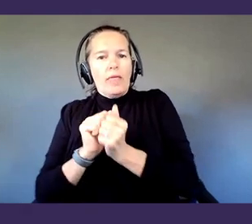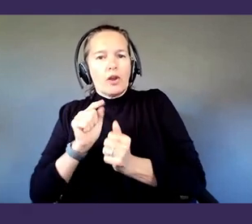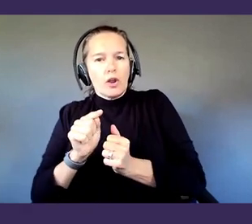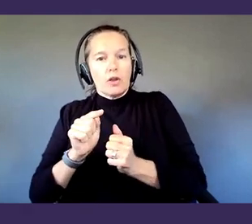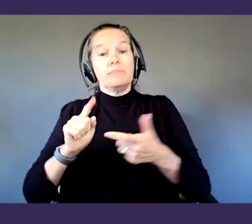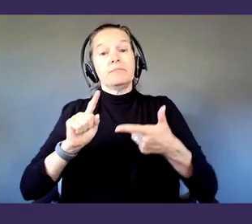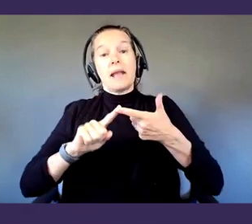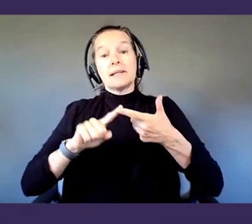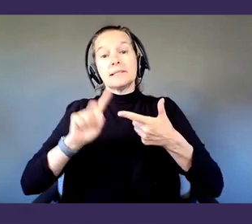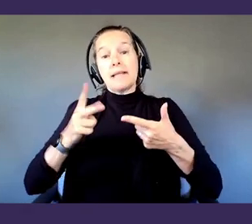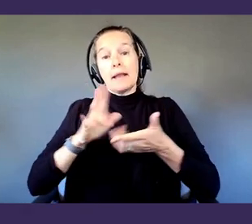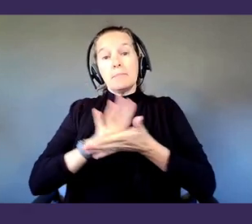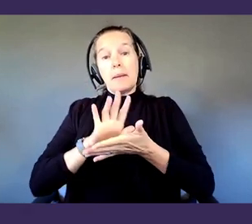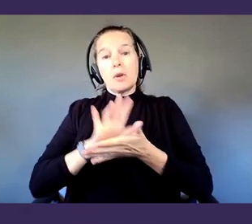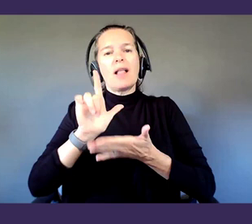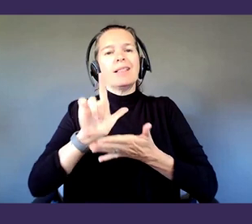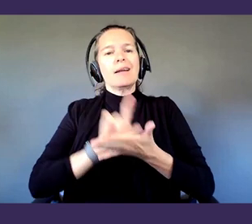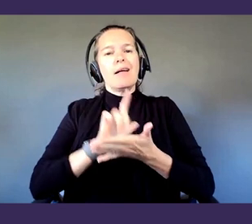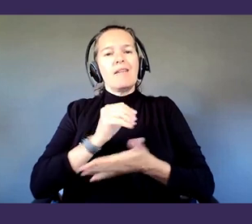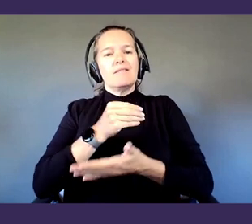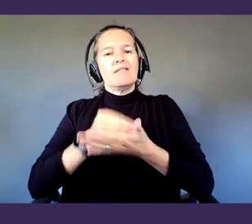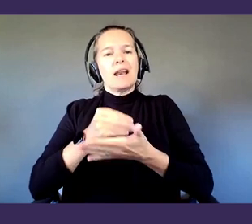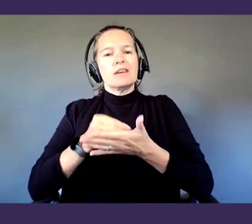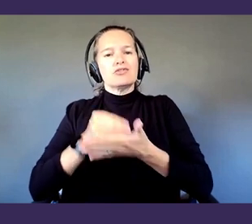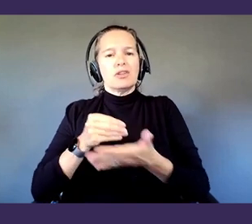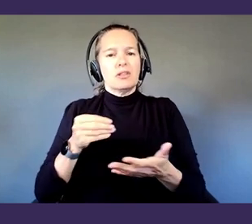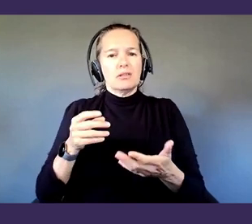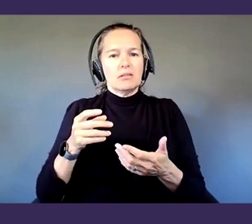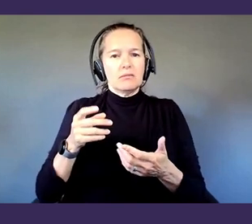and financial durable power of attorney for Karla.